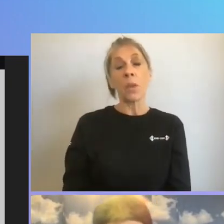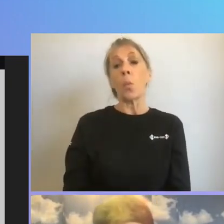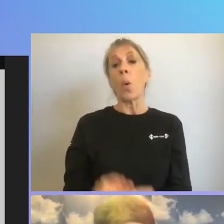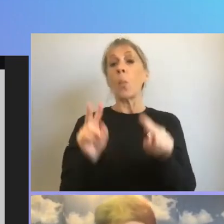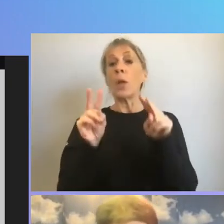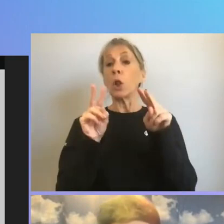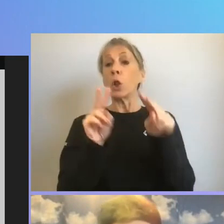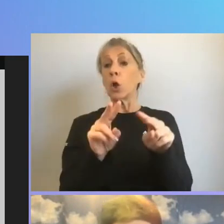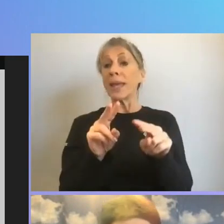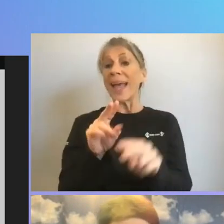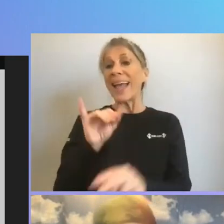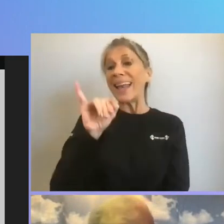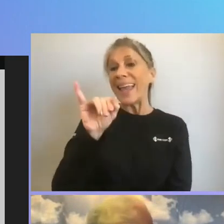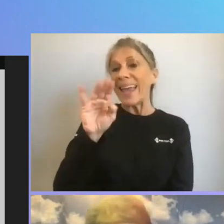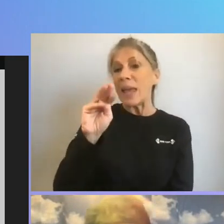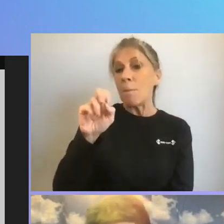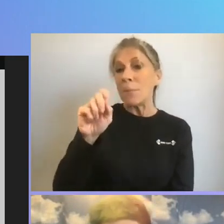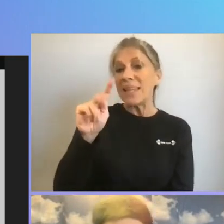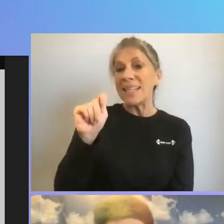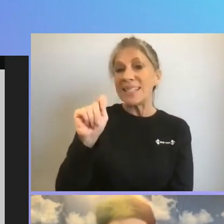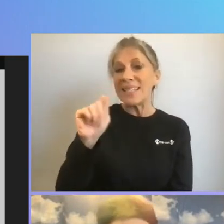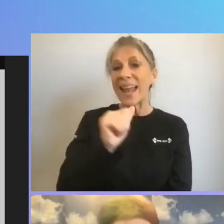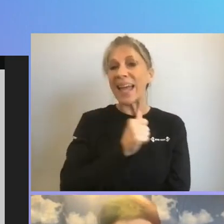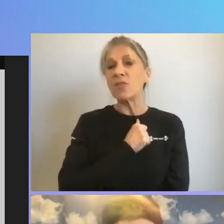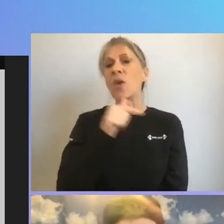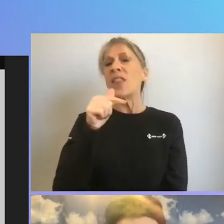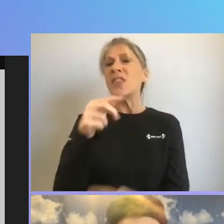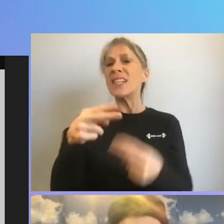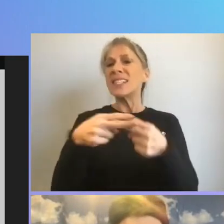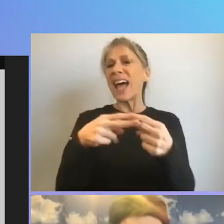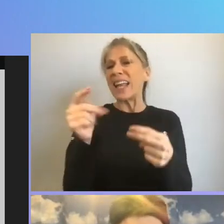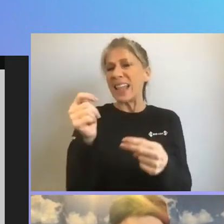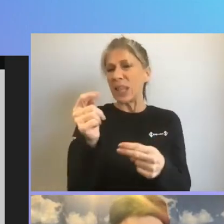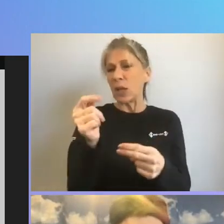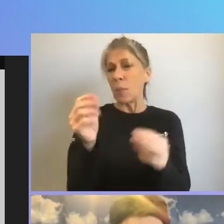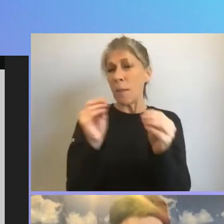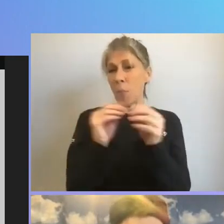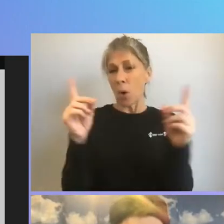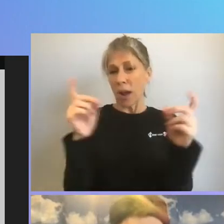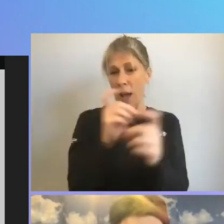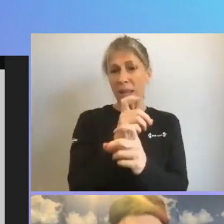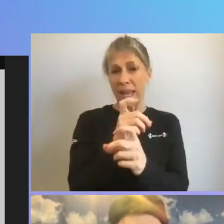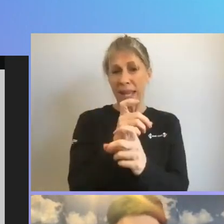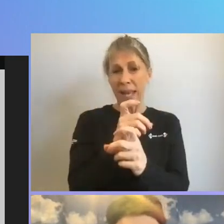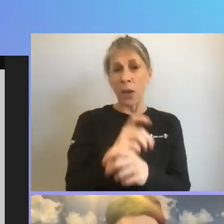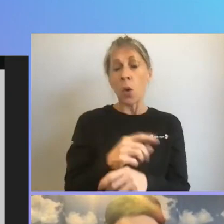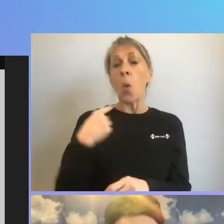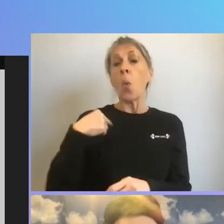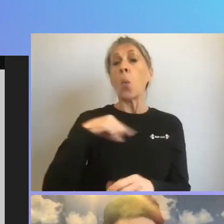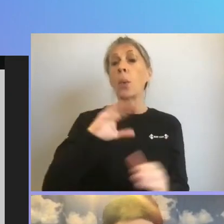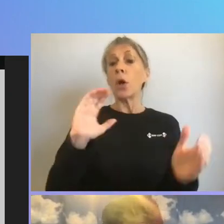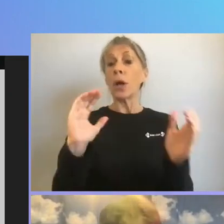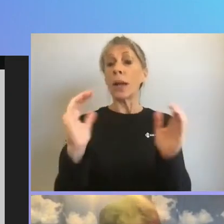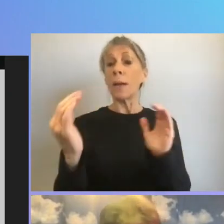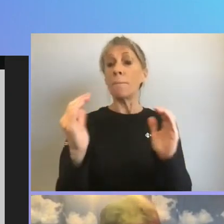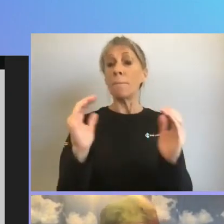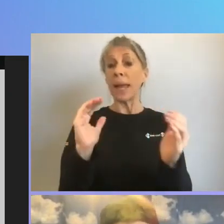look at implicit attitudes needs, this slide is a little more complicated. And so we're